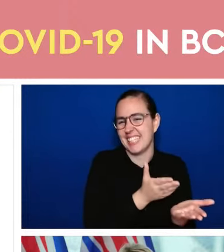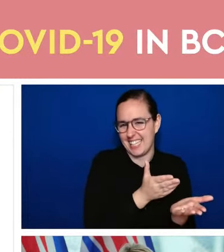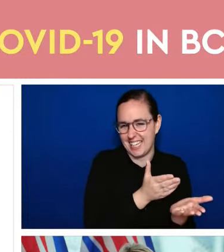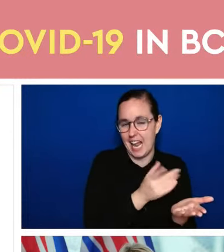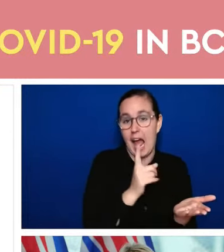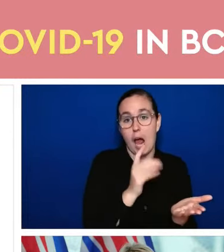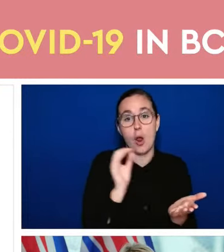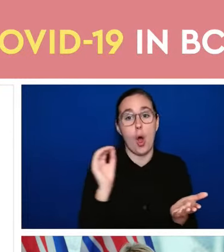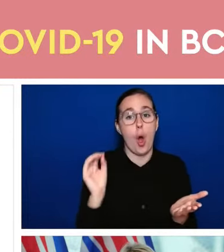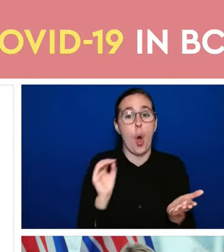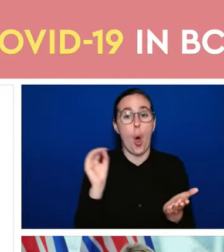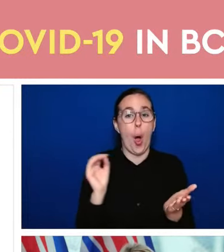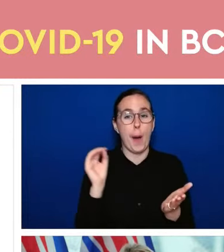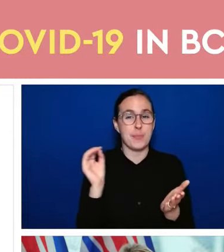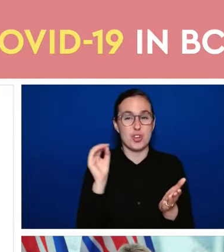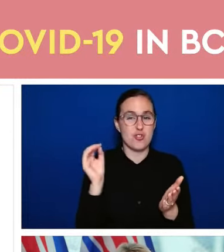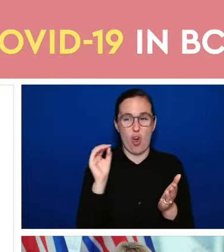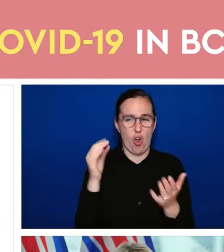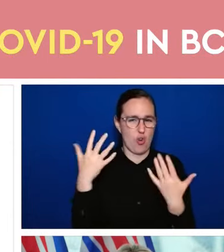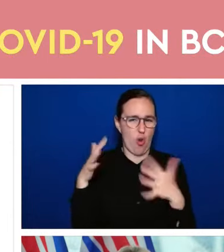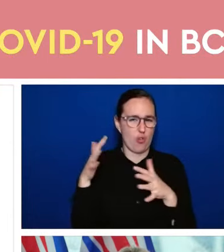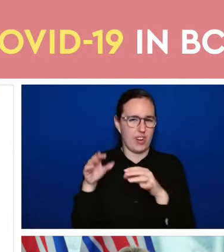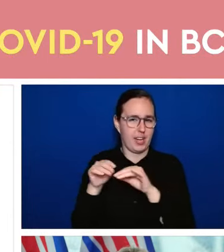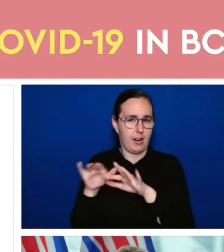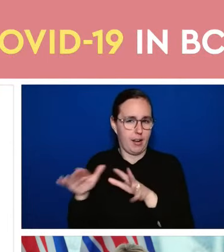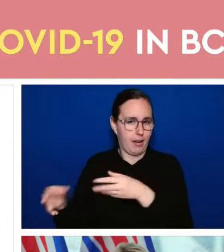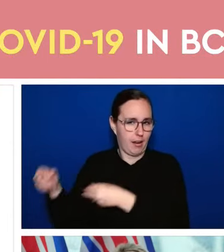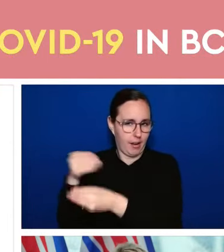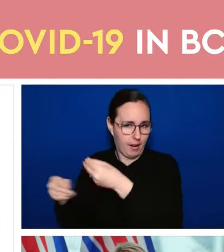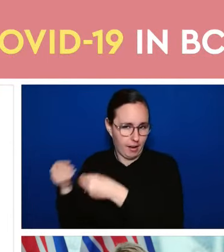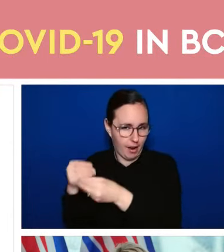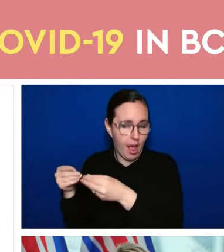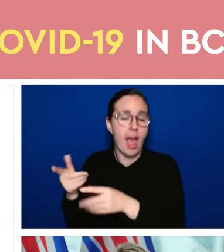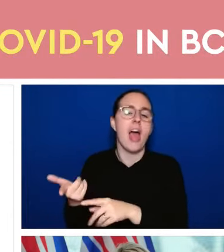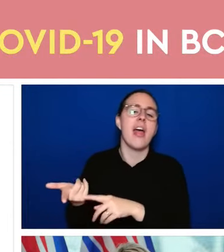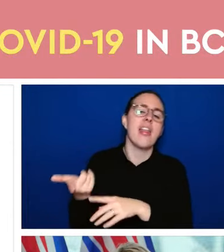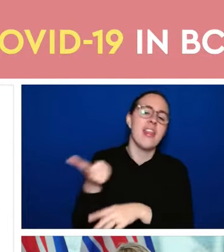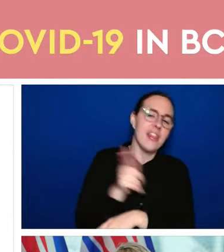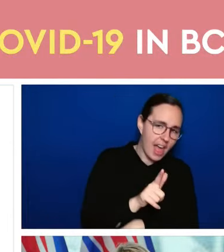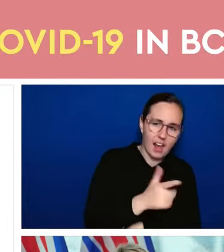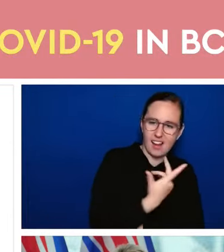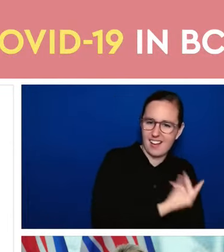evidence of infection. But that